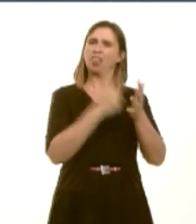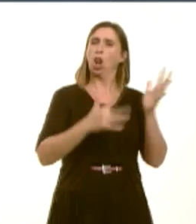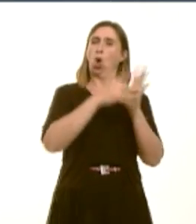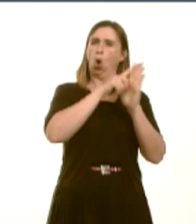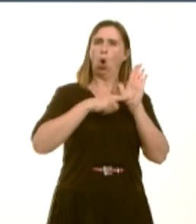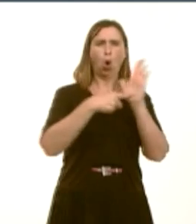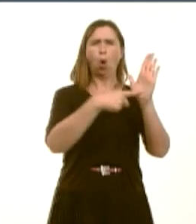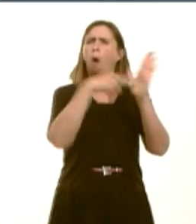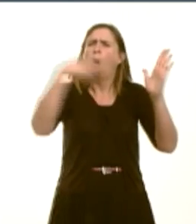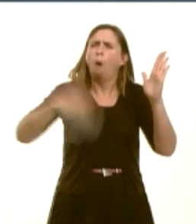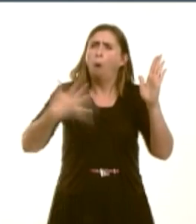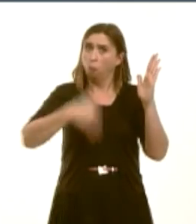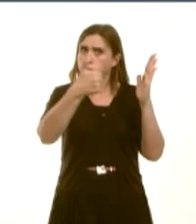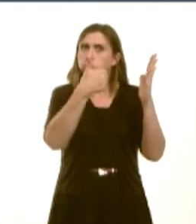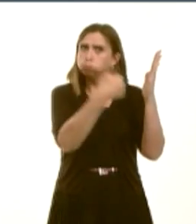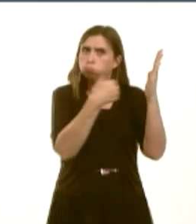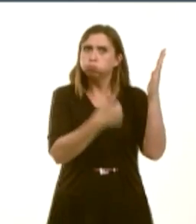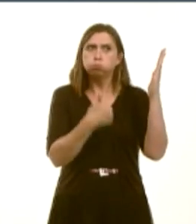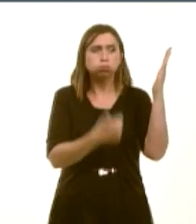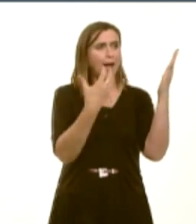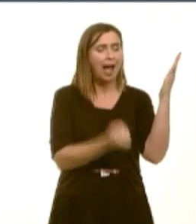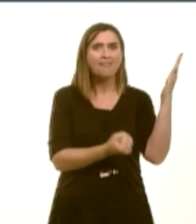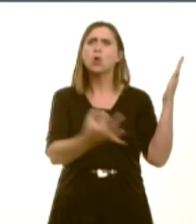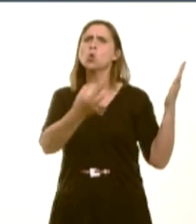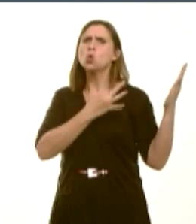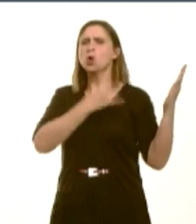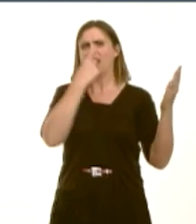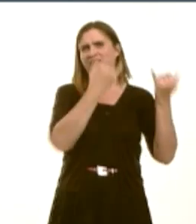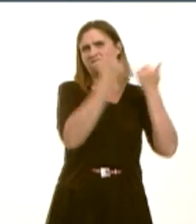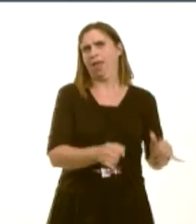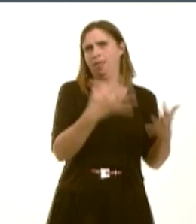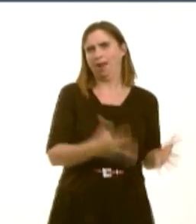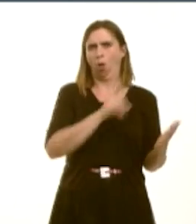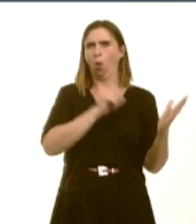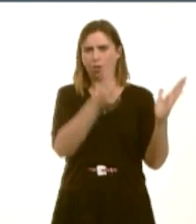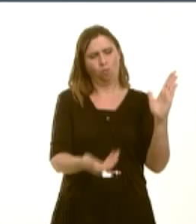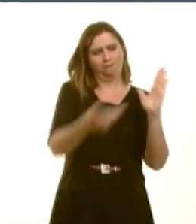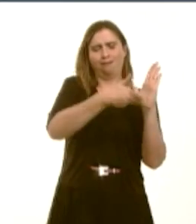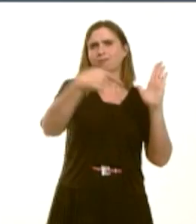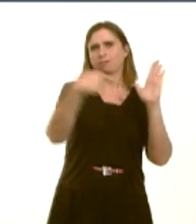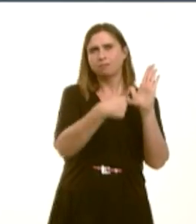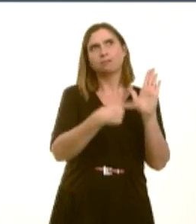much in it to be recommended and to be supported, by including these proposals that are based